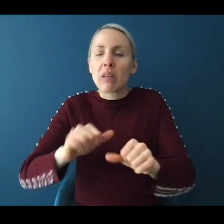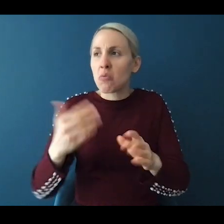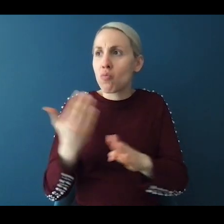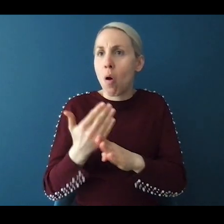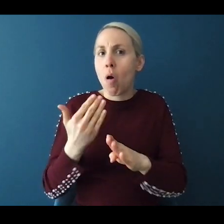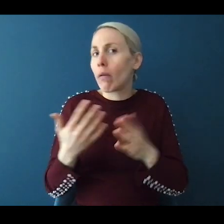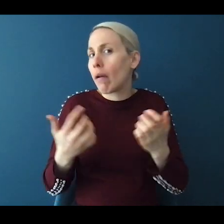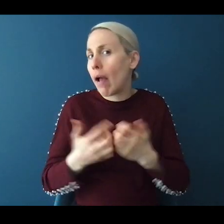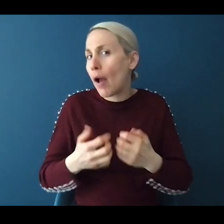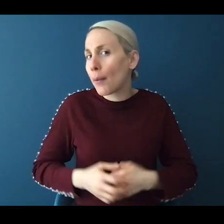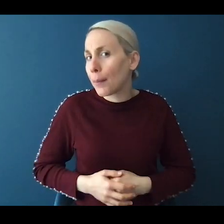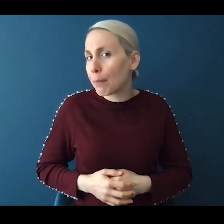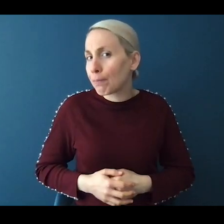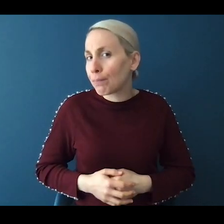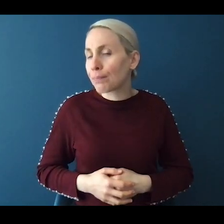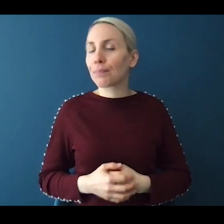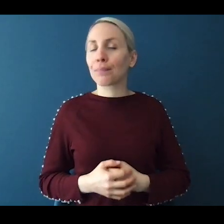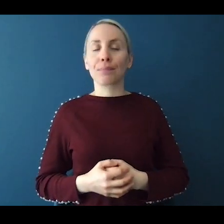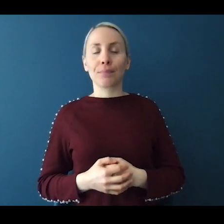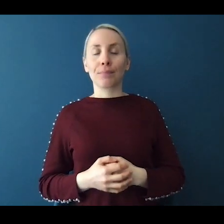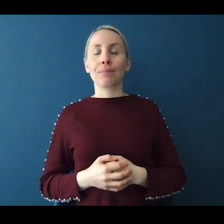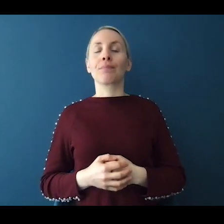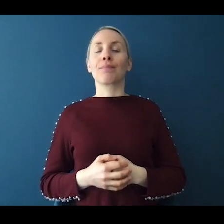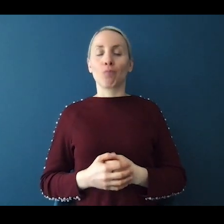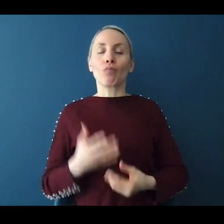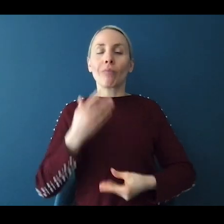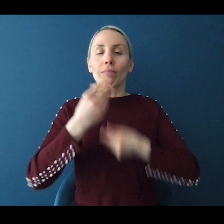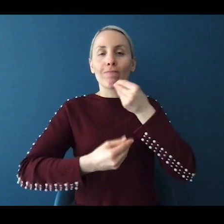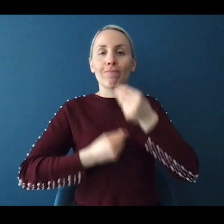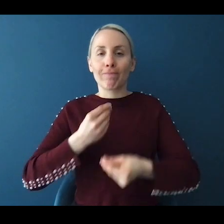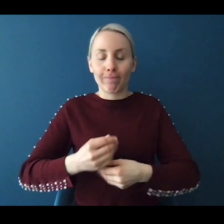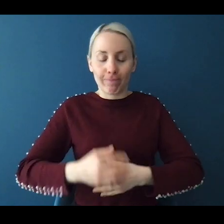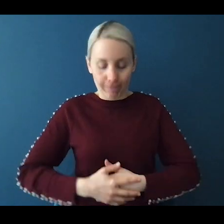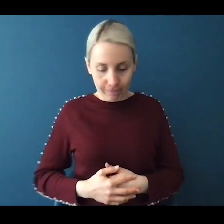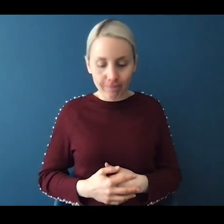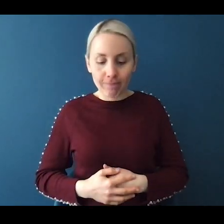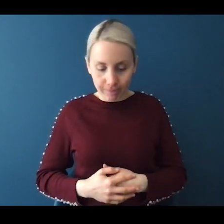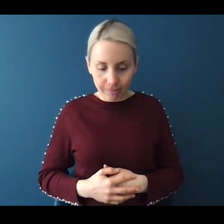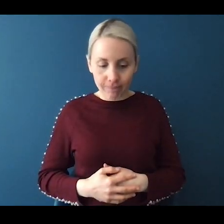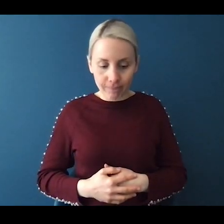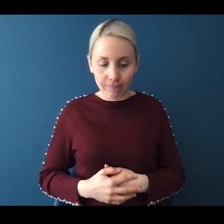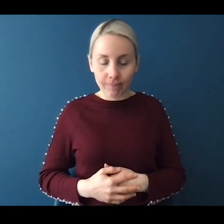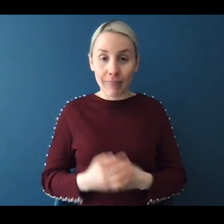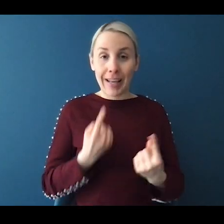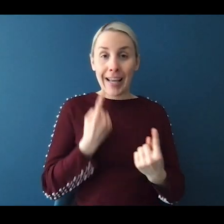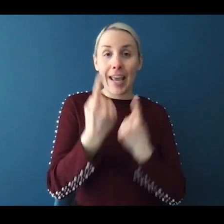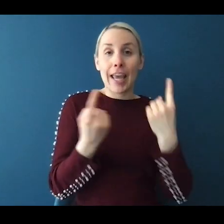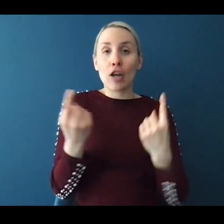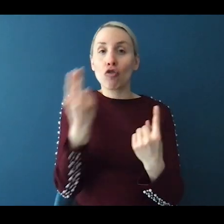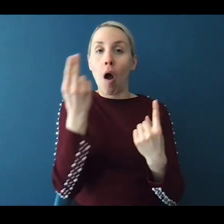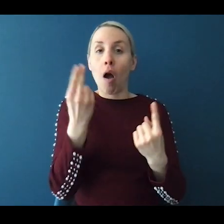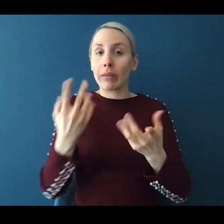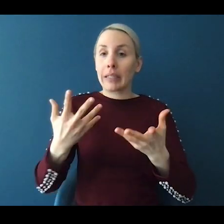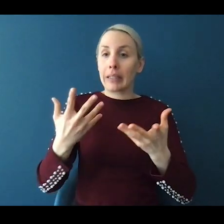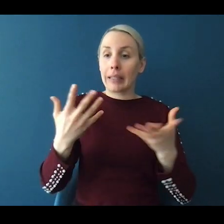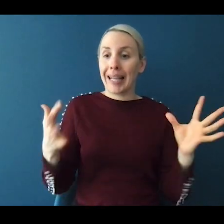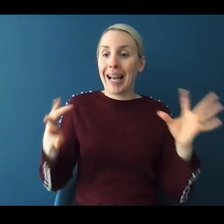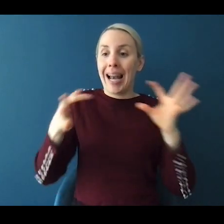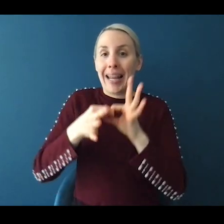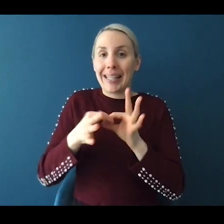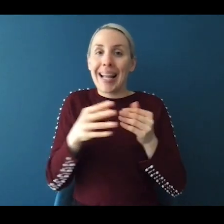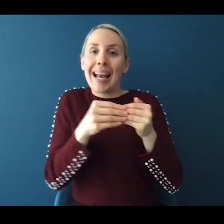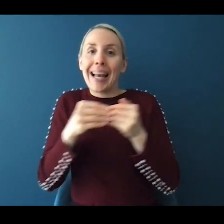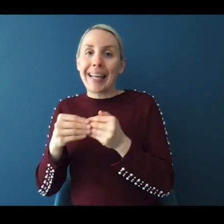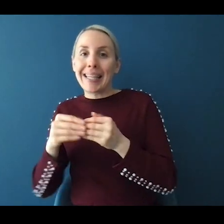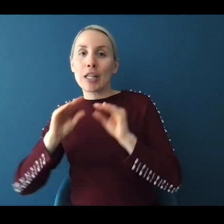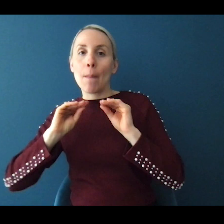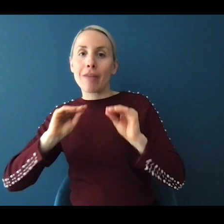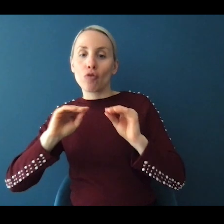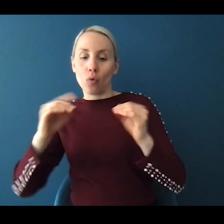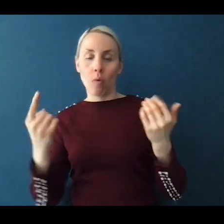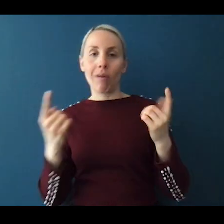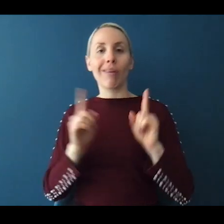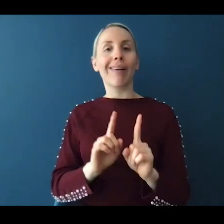a crucial one so we have each artist will receive a lead mentor and where you have a